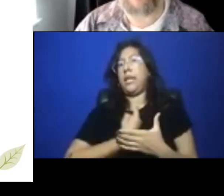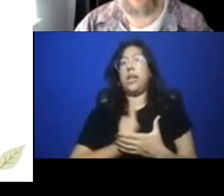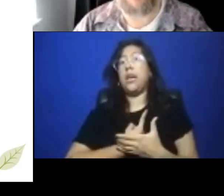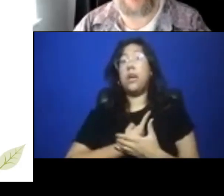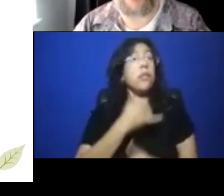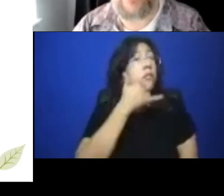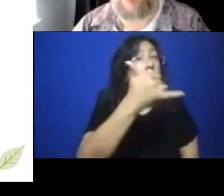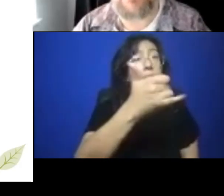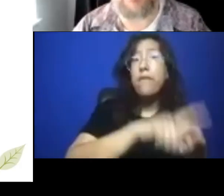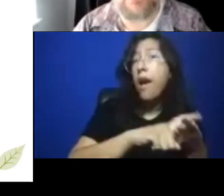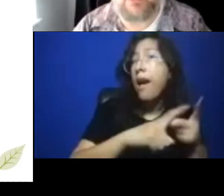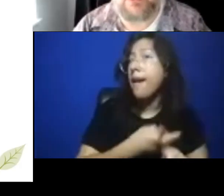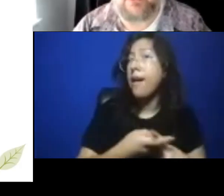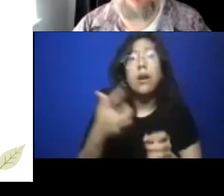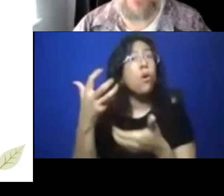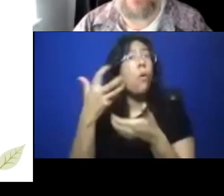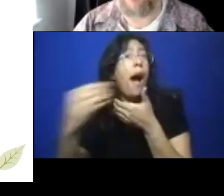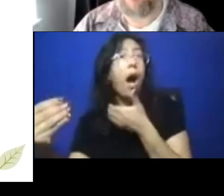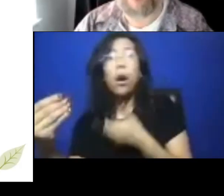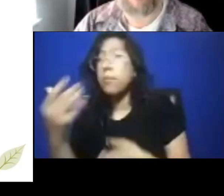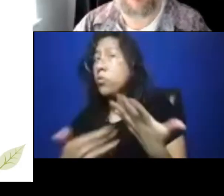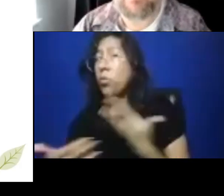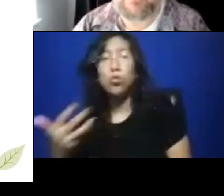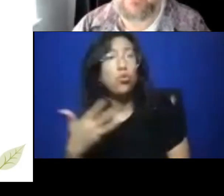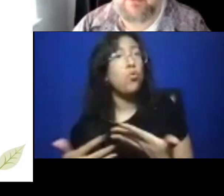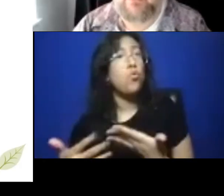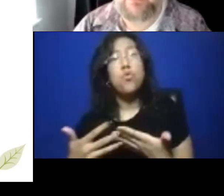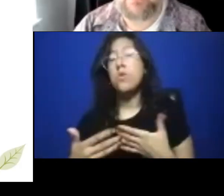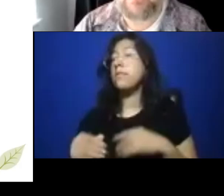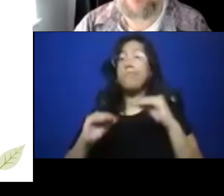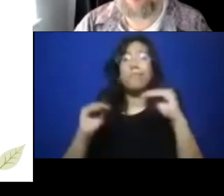they're not going out and being social, they're not accessing services.